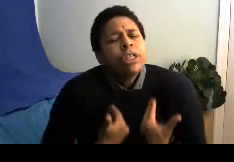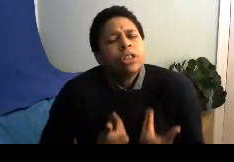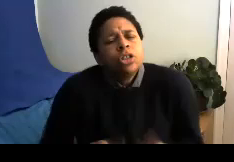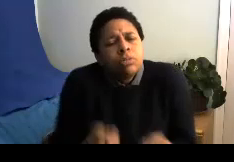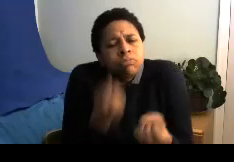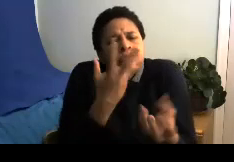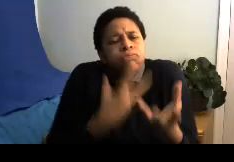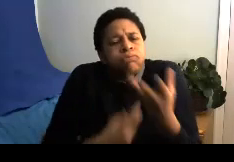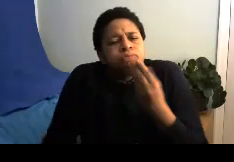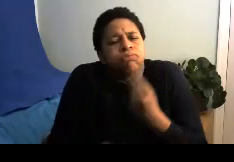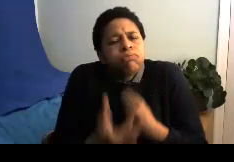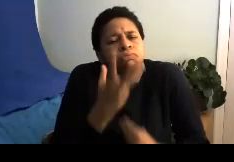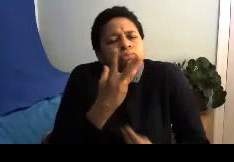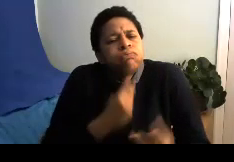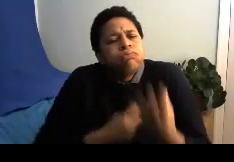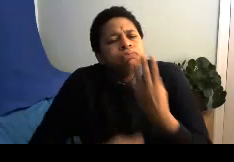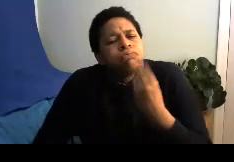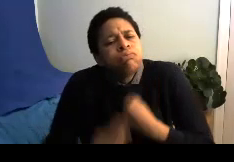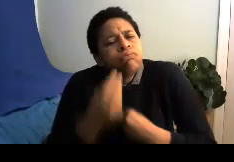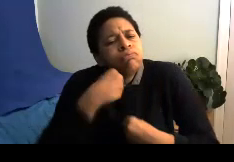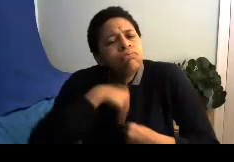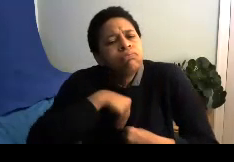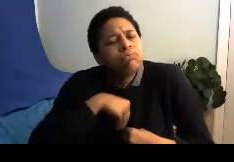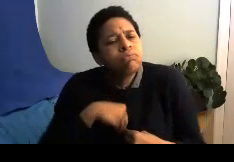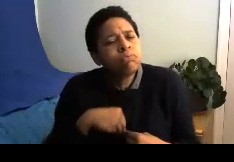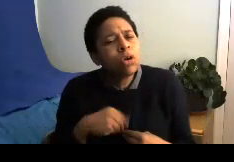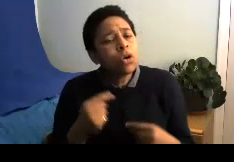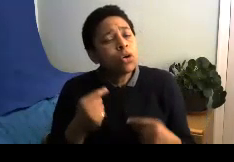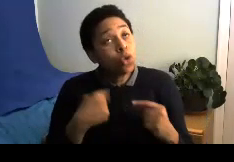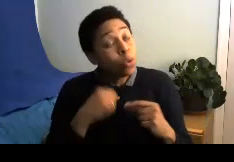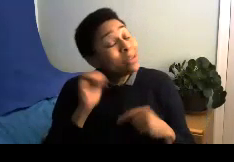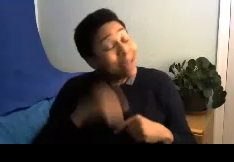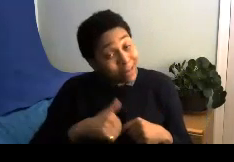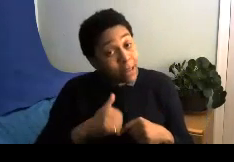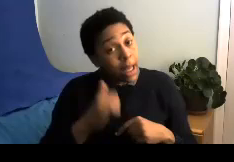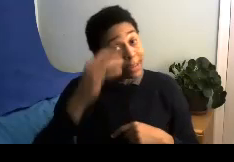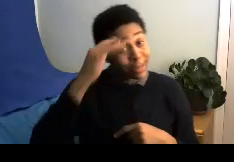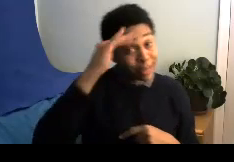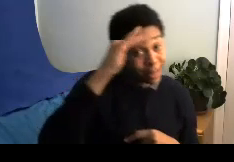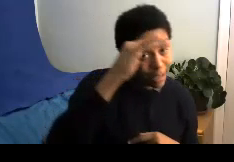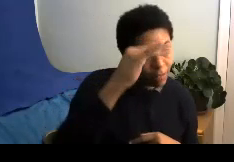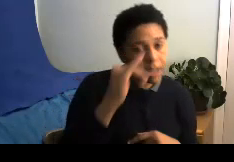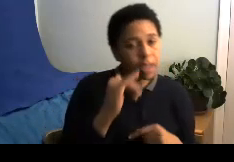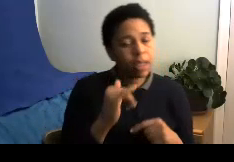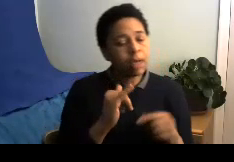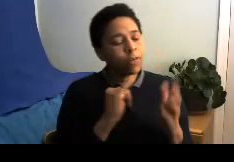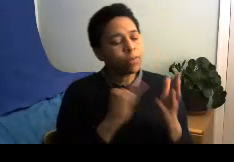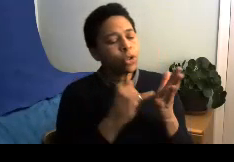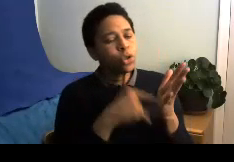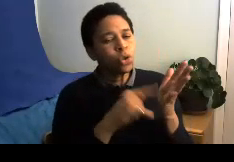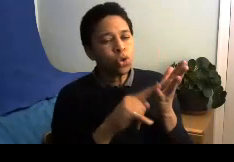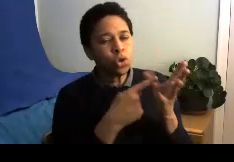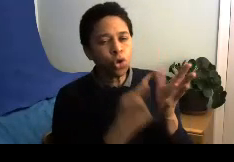think-, the thought and the theory that's been written, you know, people like Stuart Hall like Kehinde Andrews, Paul